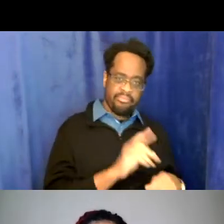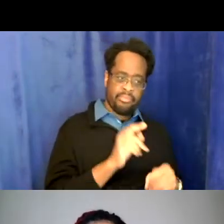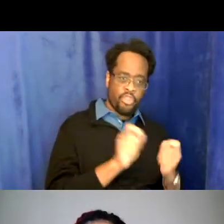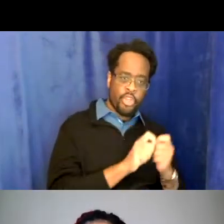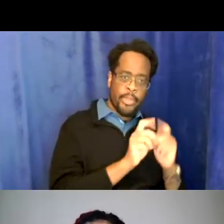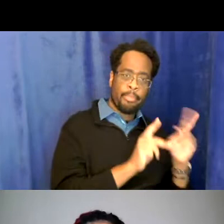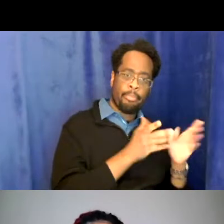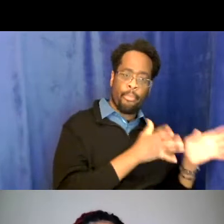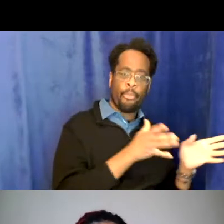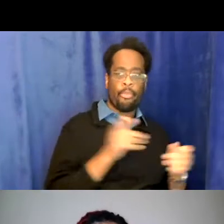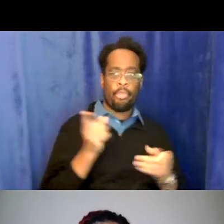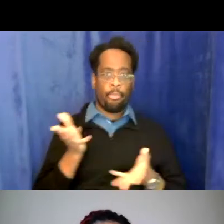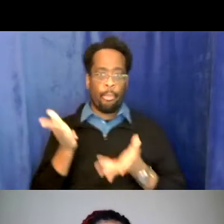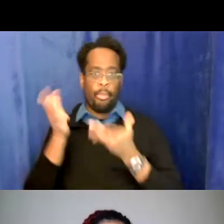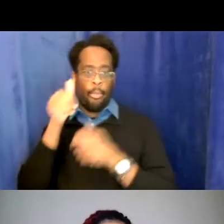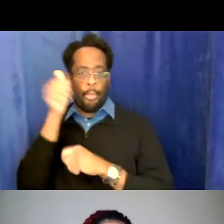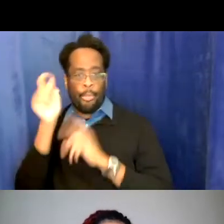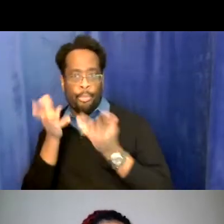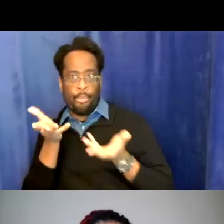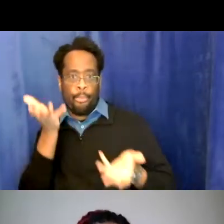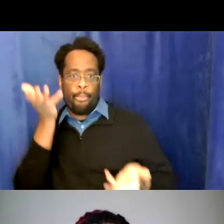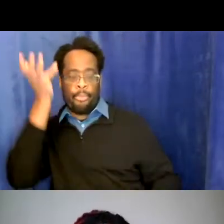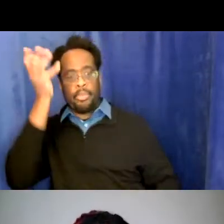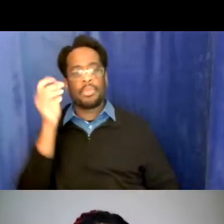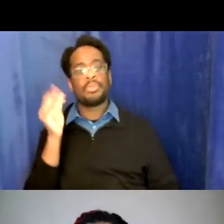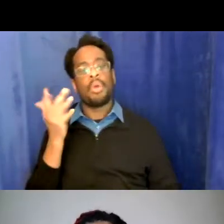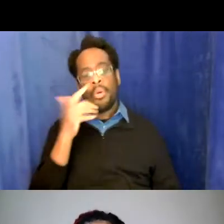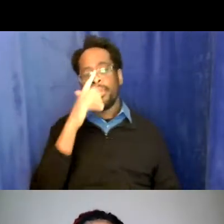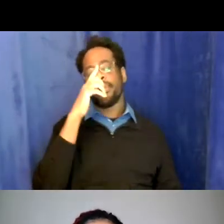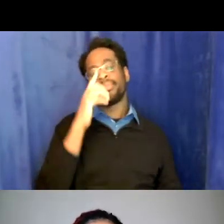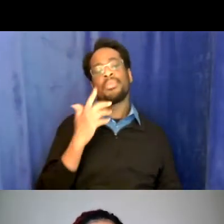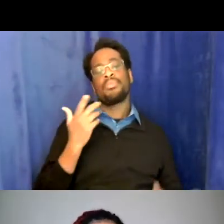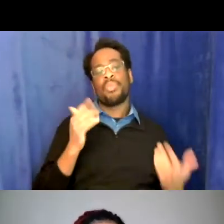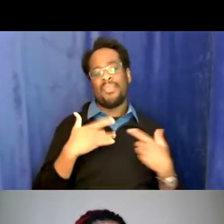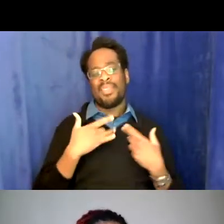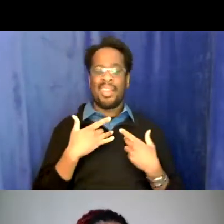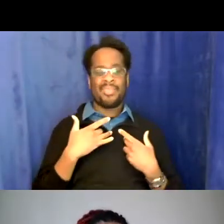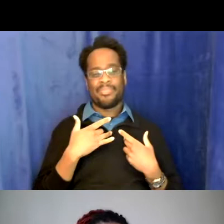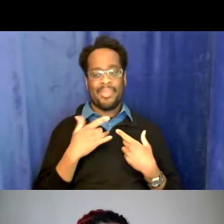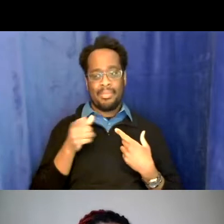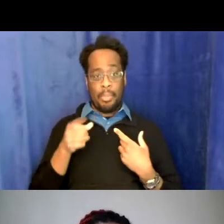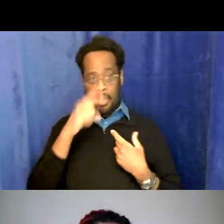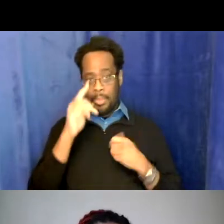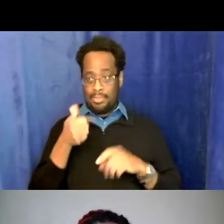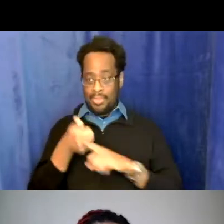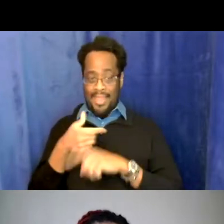to ensure non-advancement, to leave out people of color, to highlight those who are in the majority --